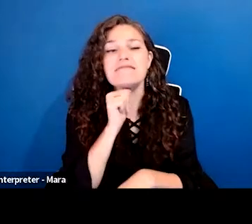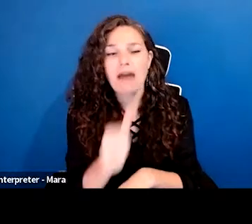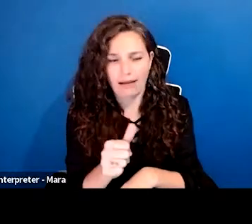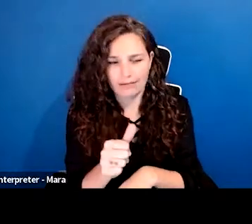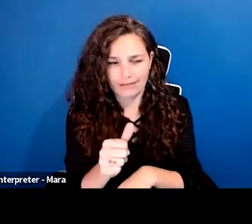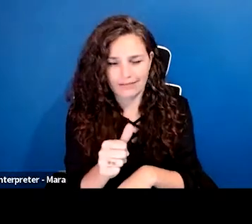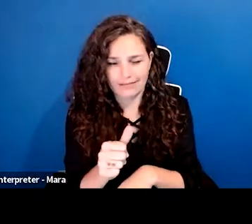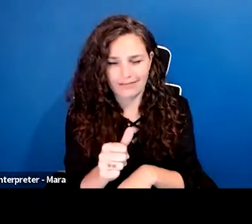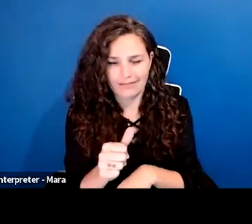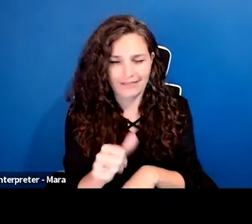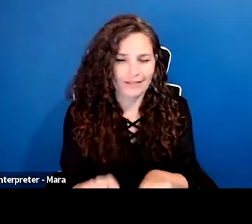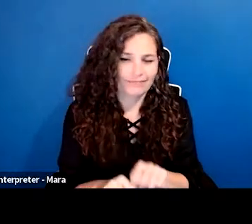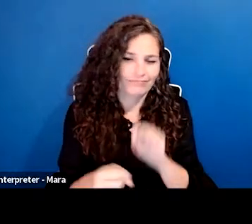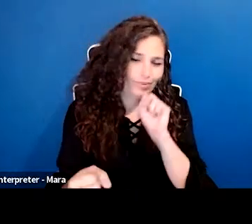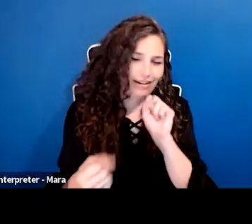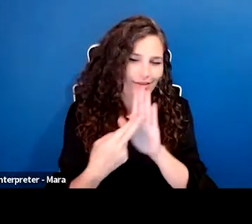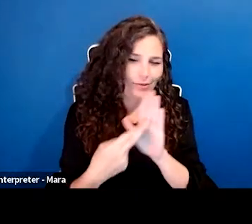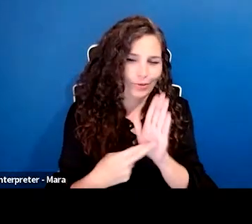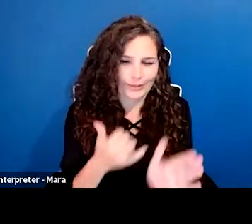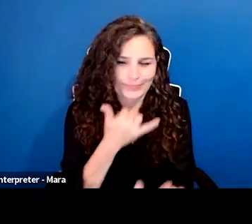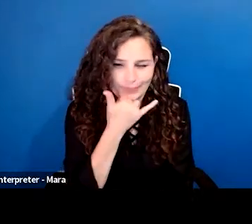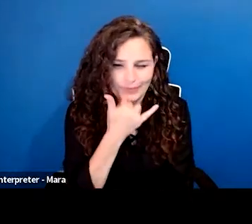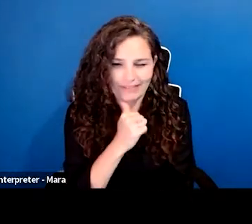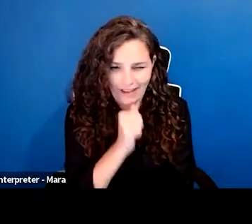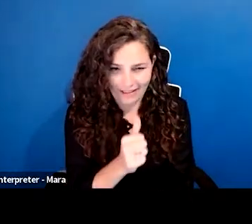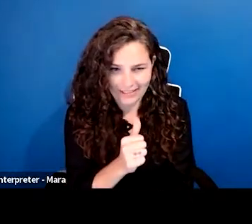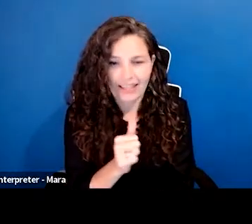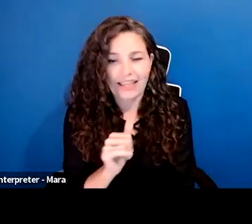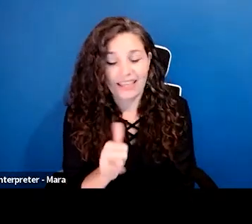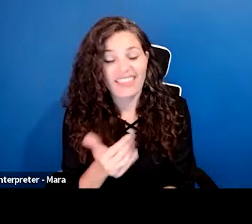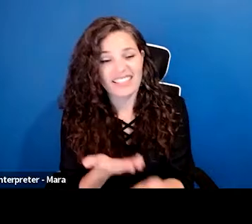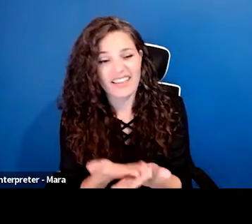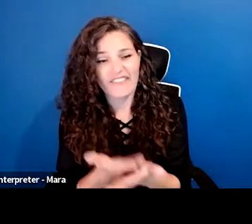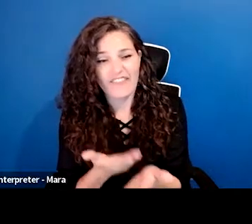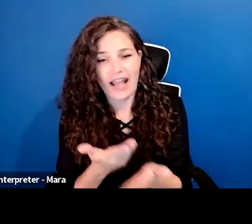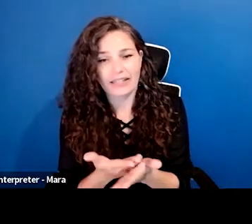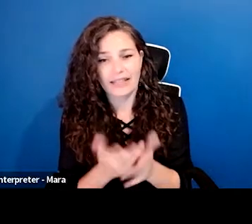And to that end, we are adding two new regional field reps